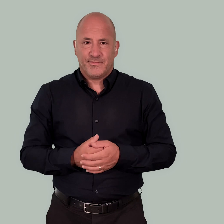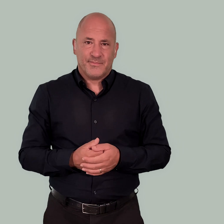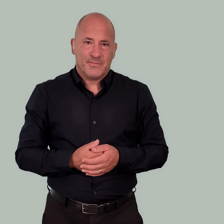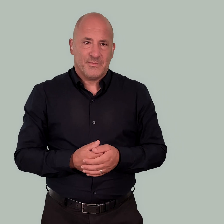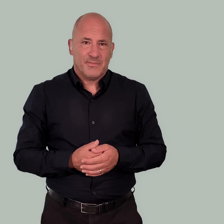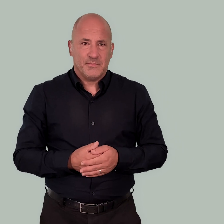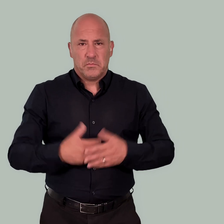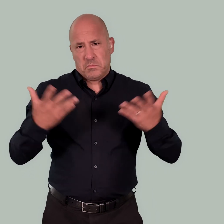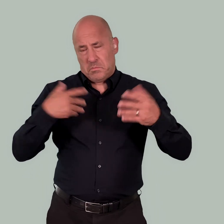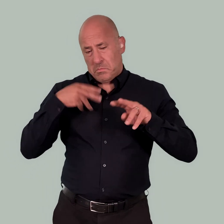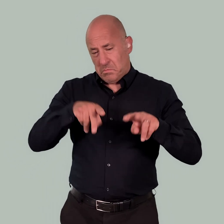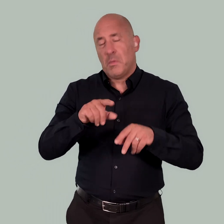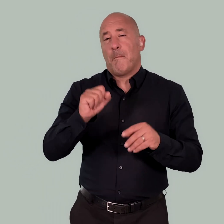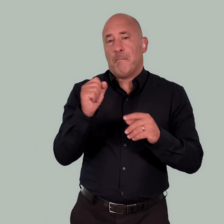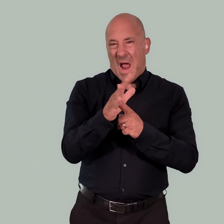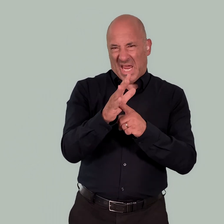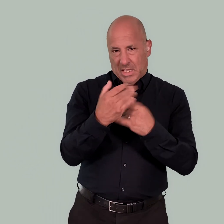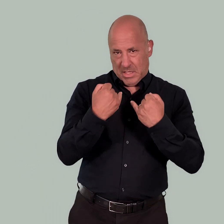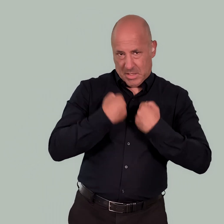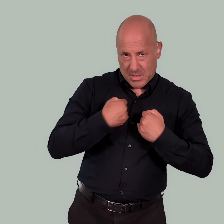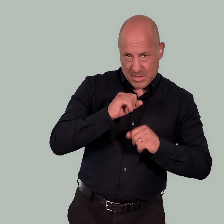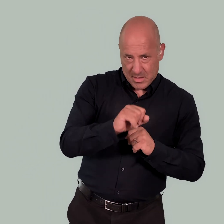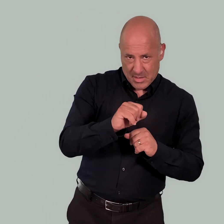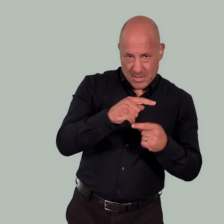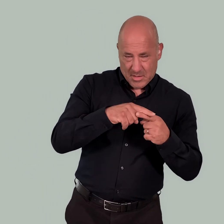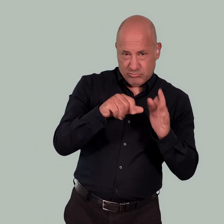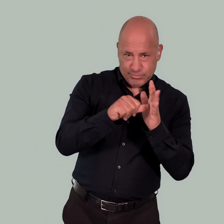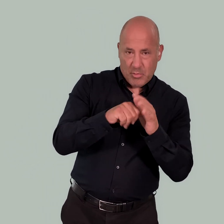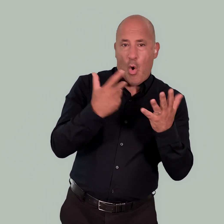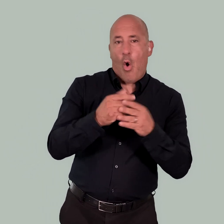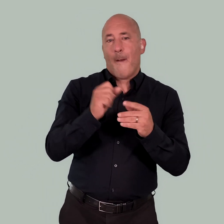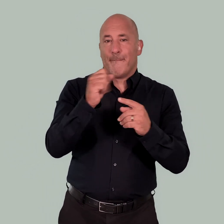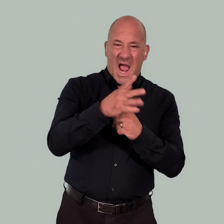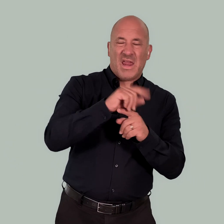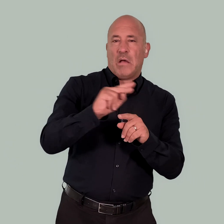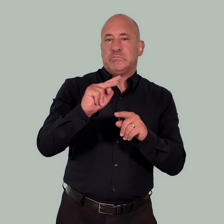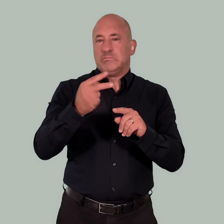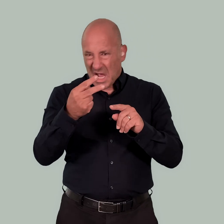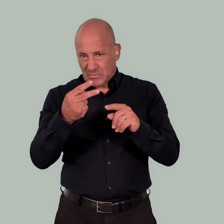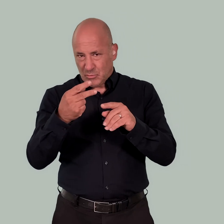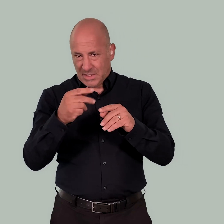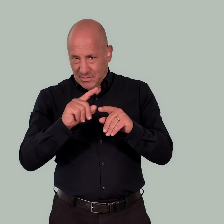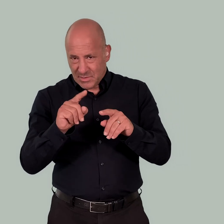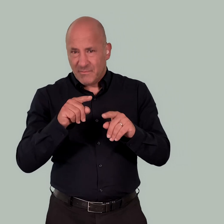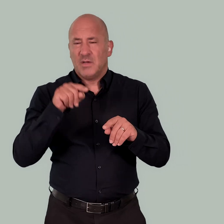2.12 Whether looking at primary conditions only, or primary and secondary conditions,